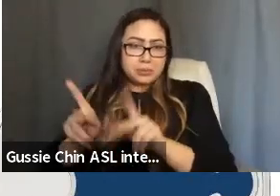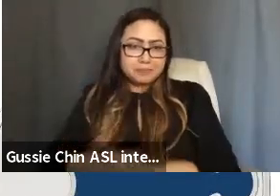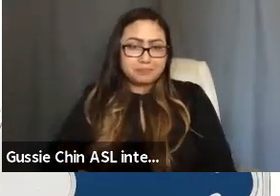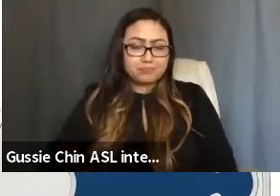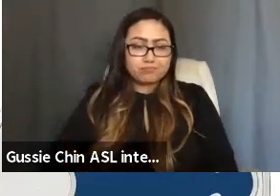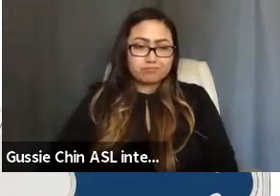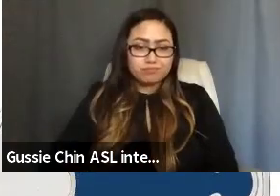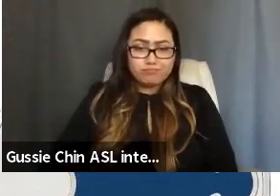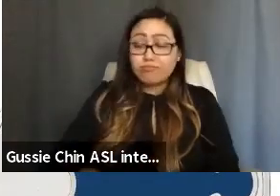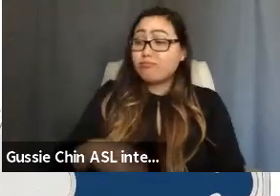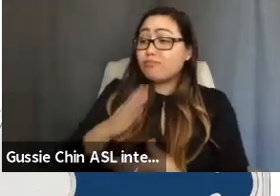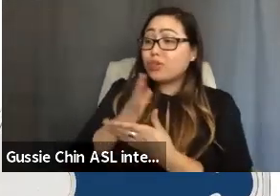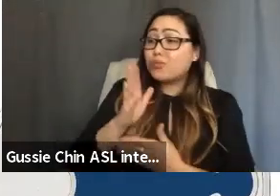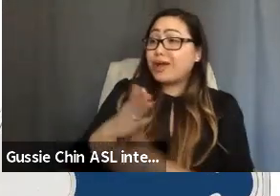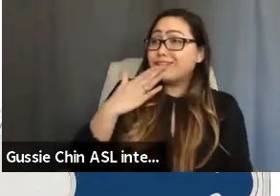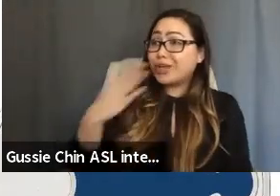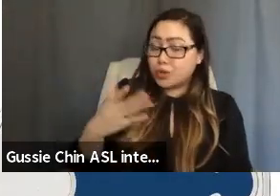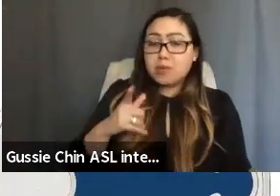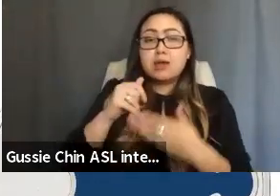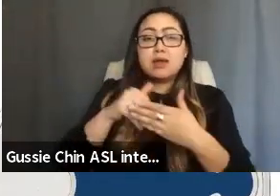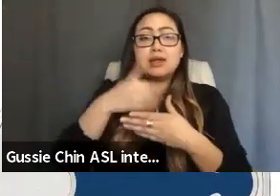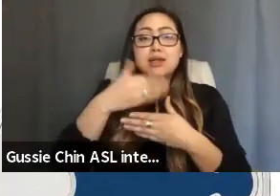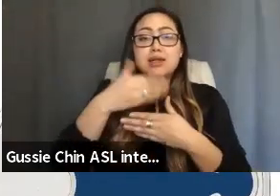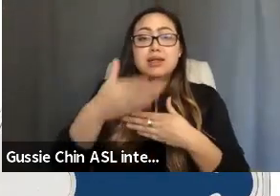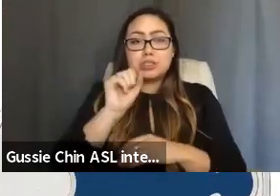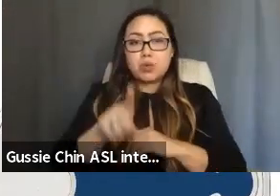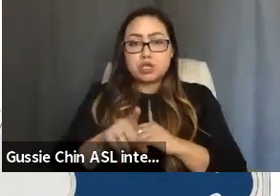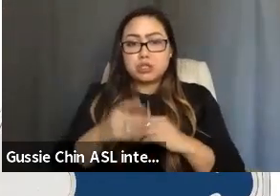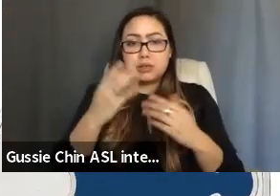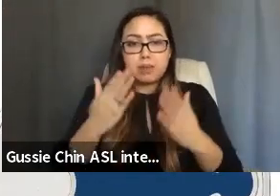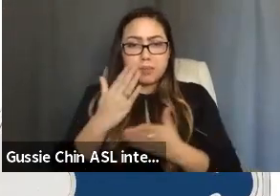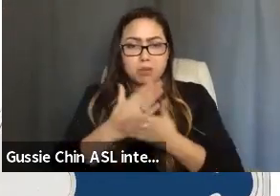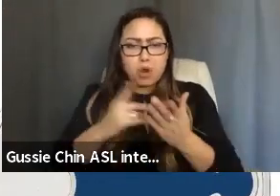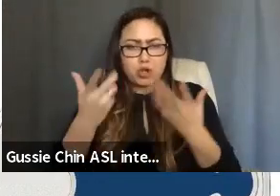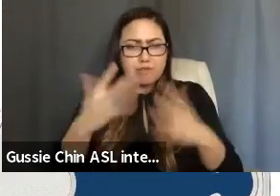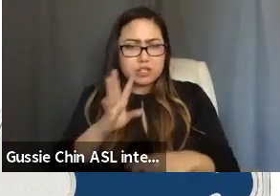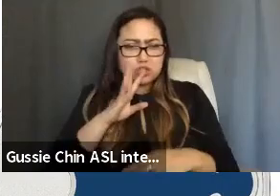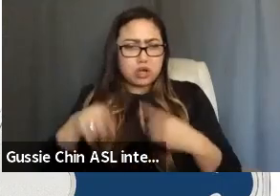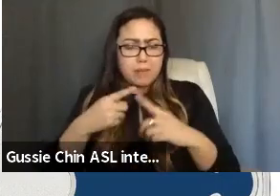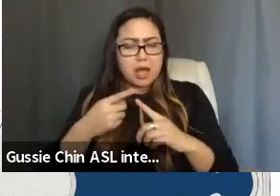Thank you. The next question, and maybe part of it you may have covered, but let's get them you know,